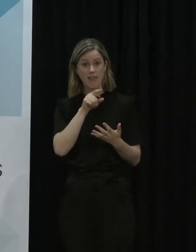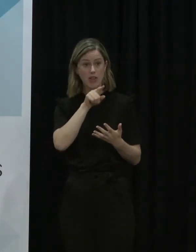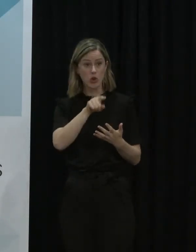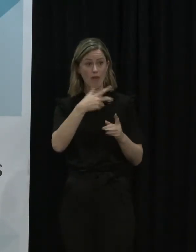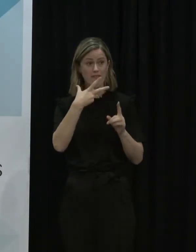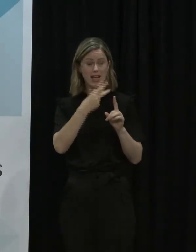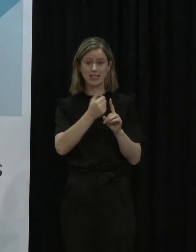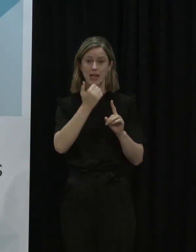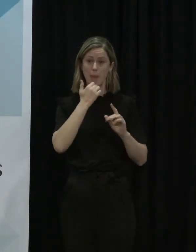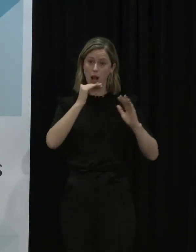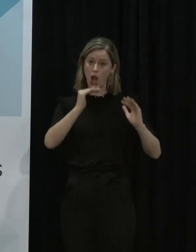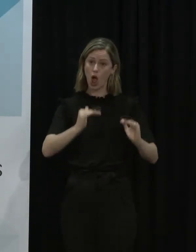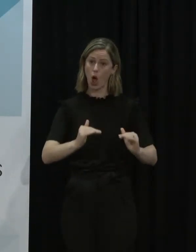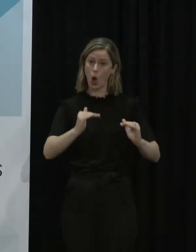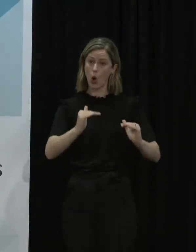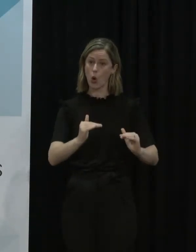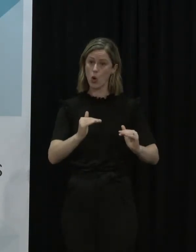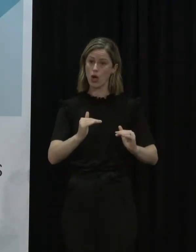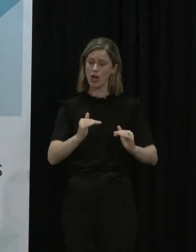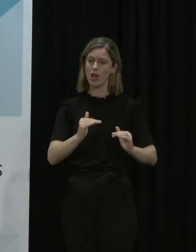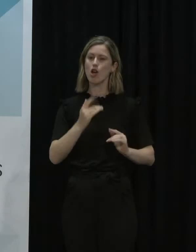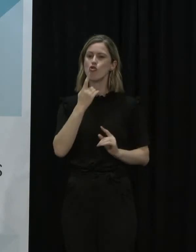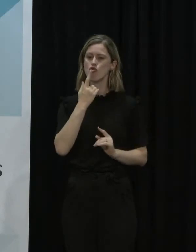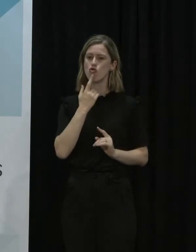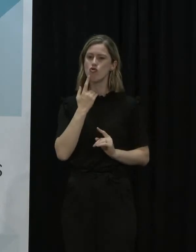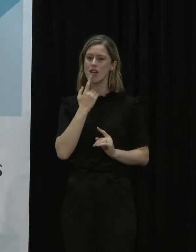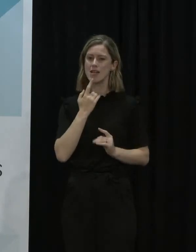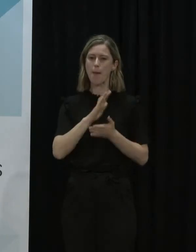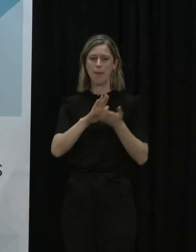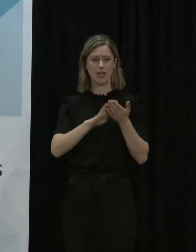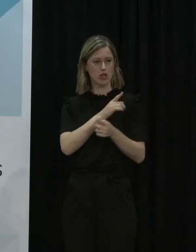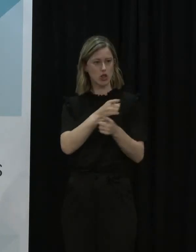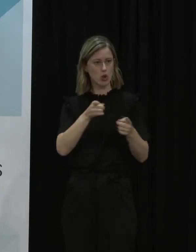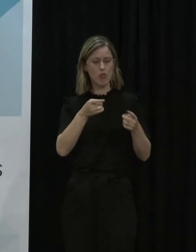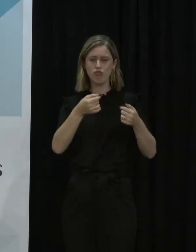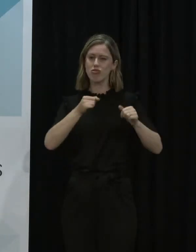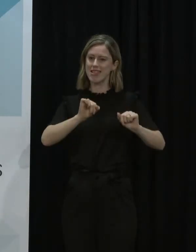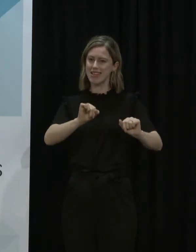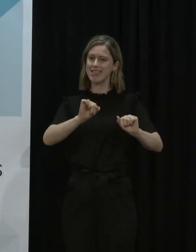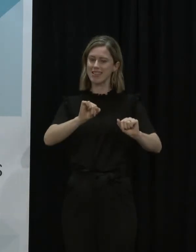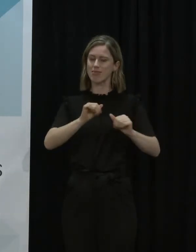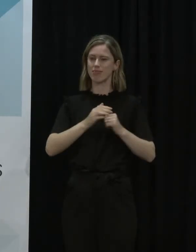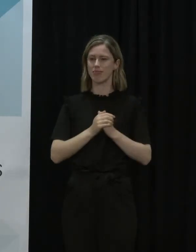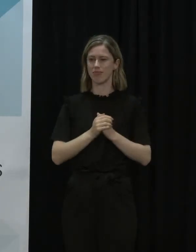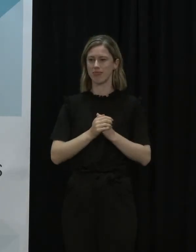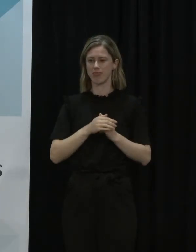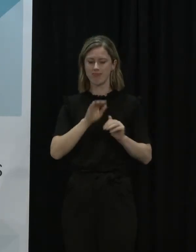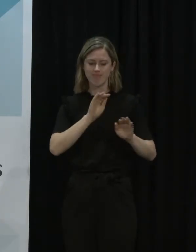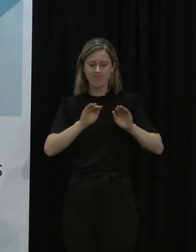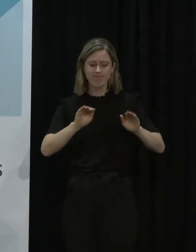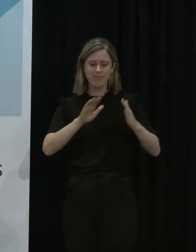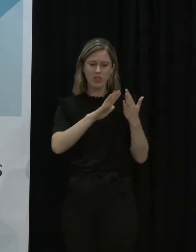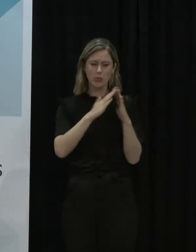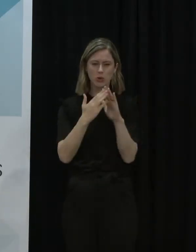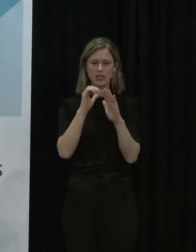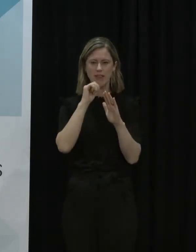areas that have felt anxious, I think what they will find was if they have lower vaccination